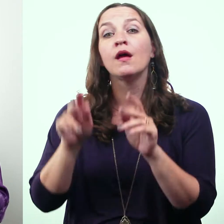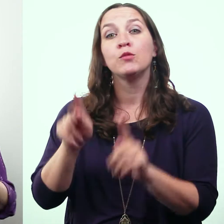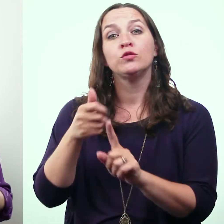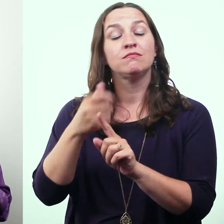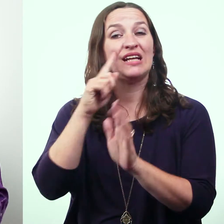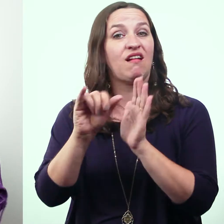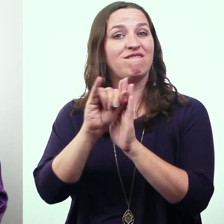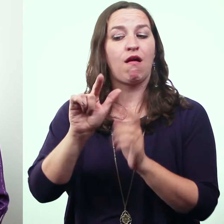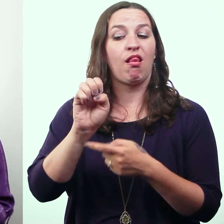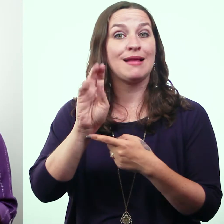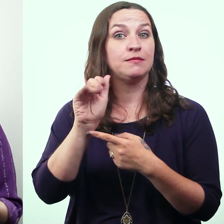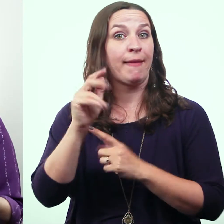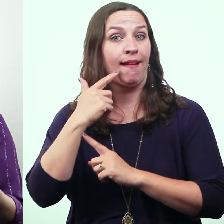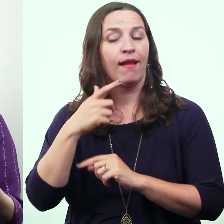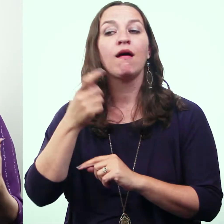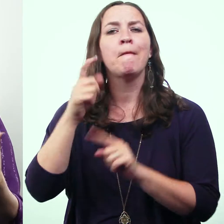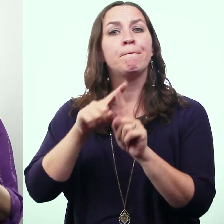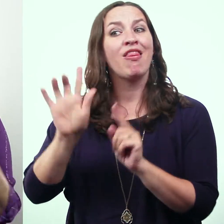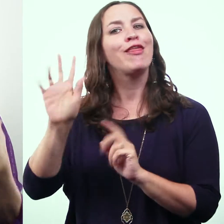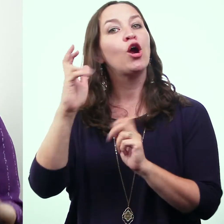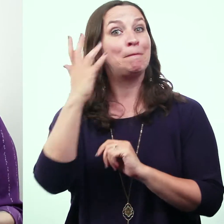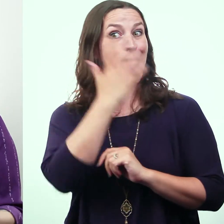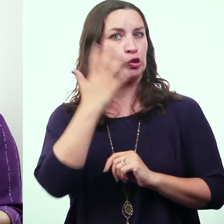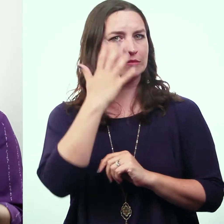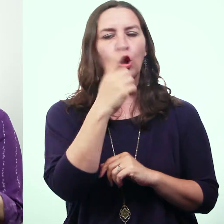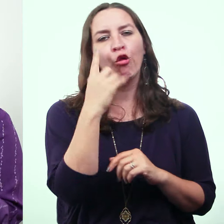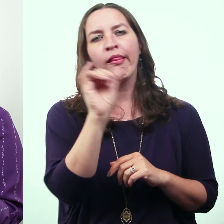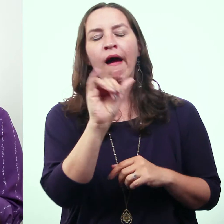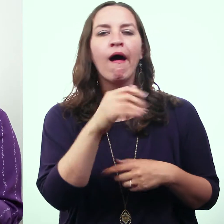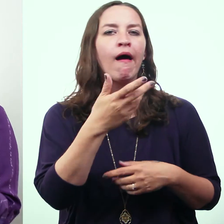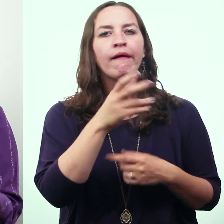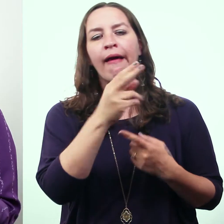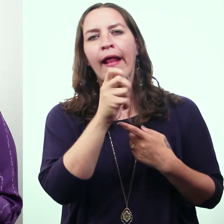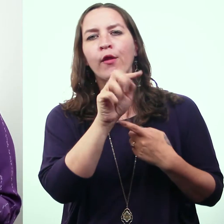identifies as a lesbian but may have more of an appearance of a traditional heterosexual